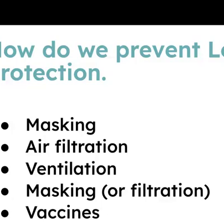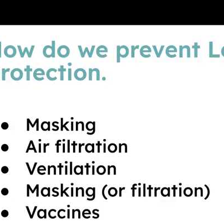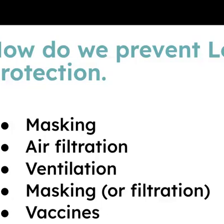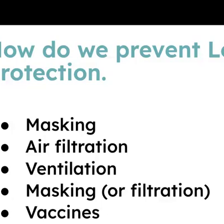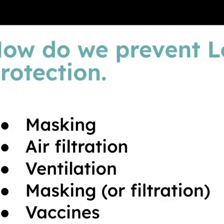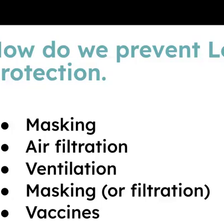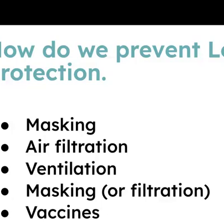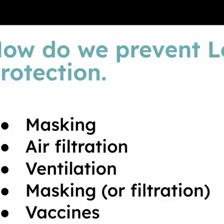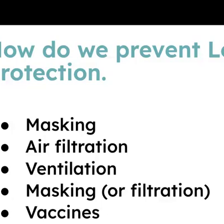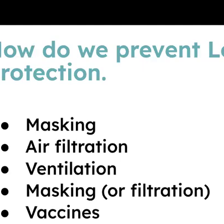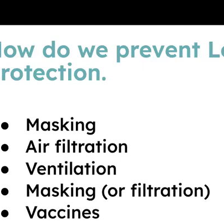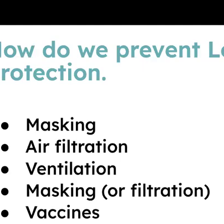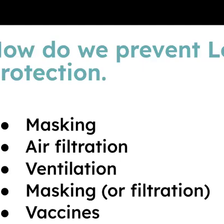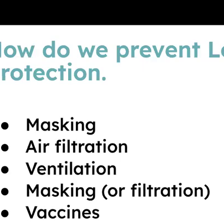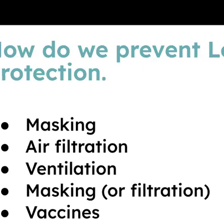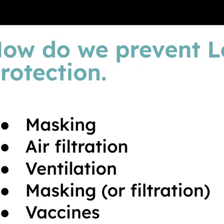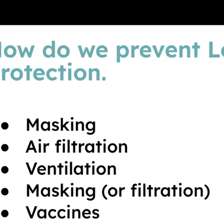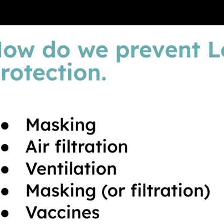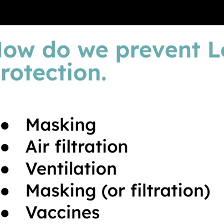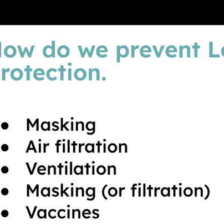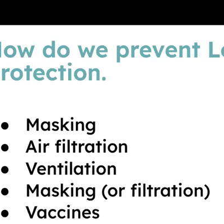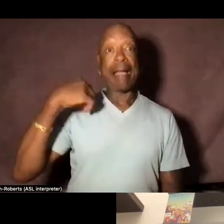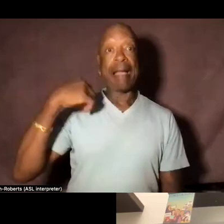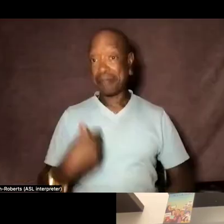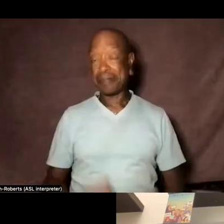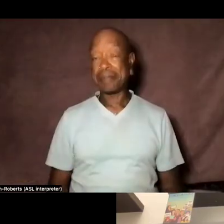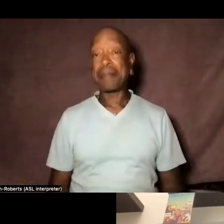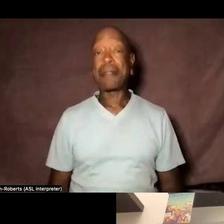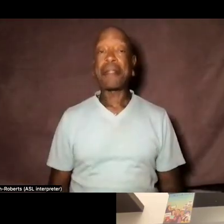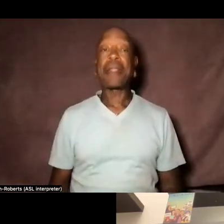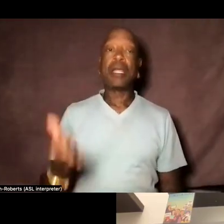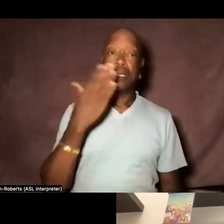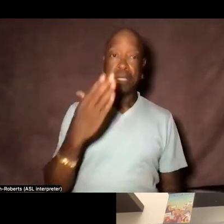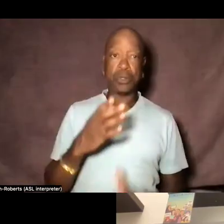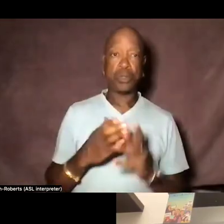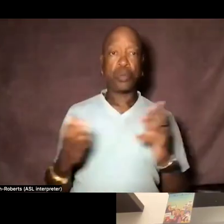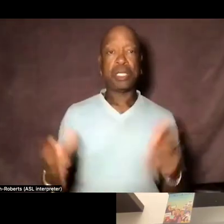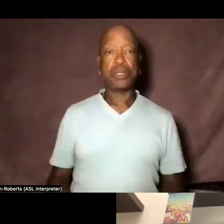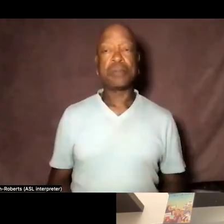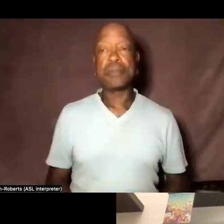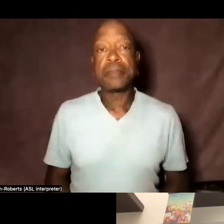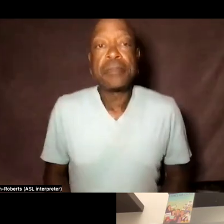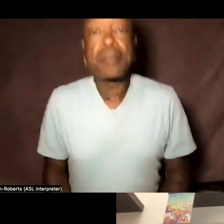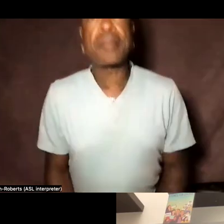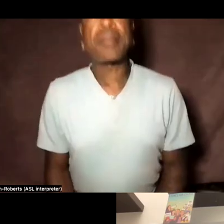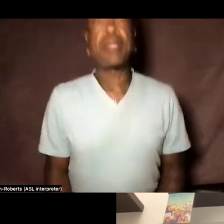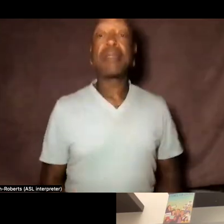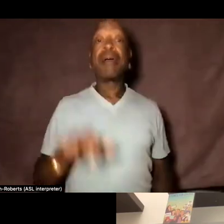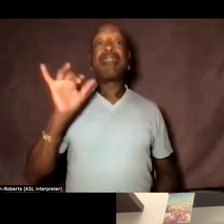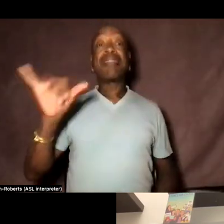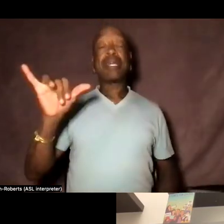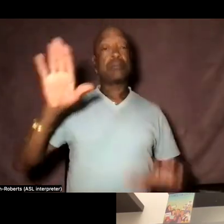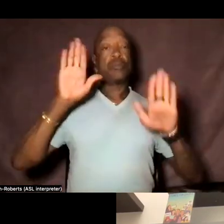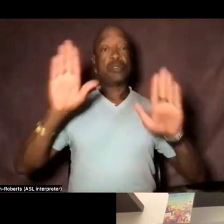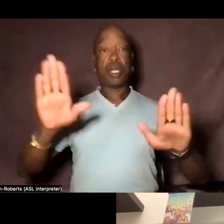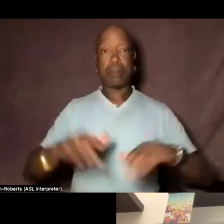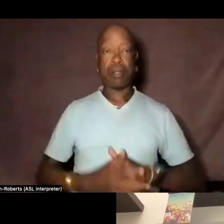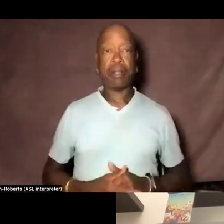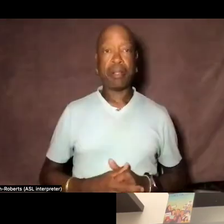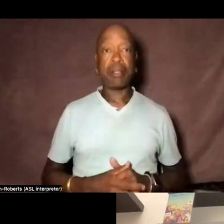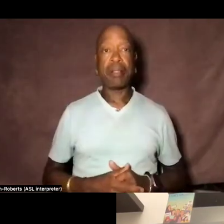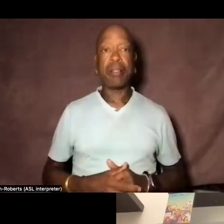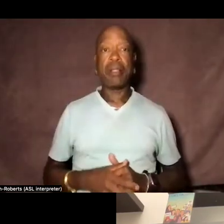and I think I'm at time thank you so much Emi that was incredible um and yeah it's just so so vital